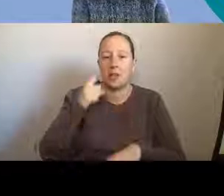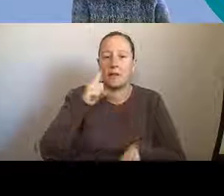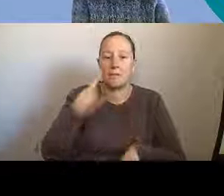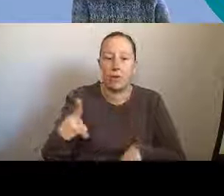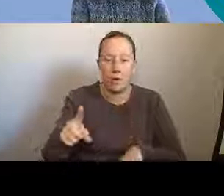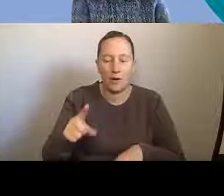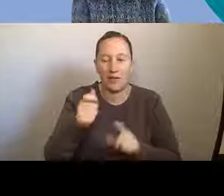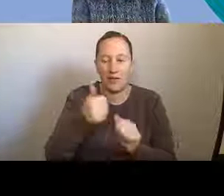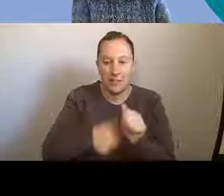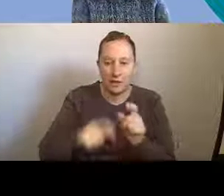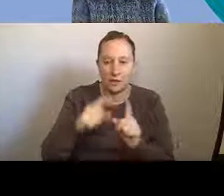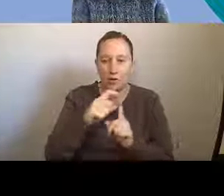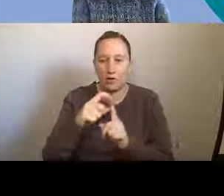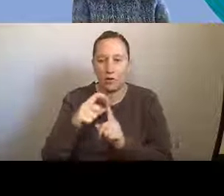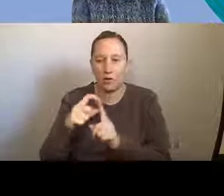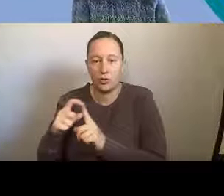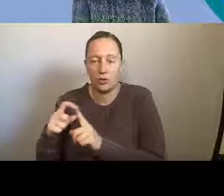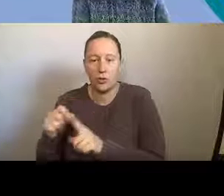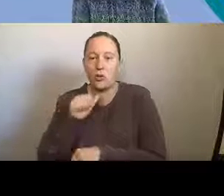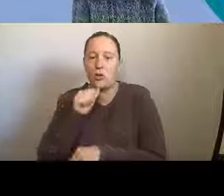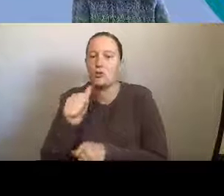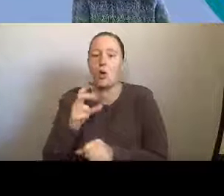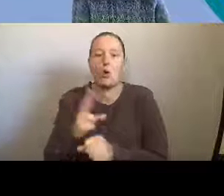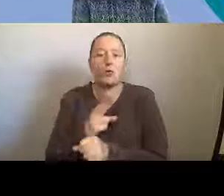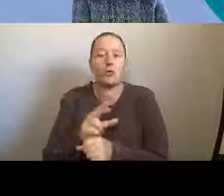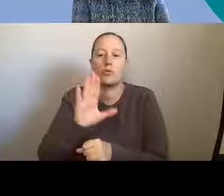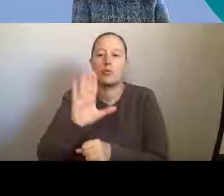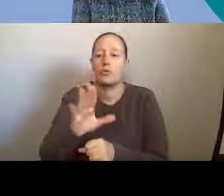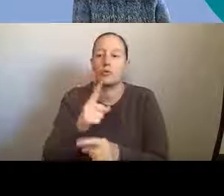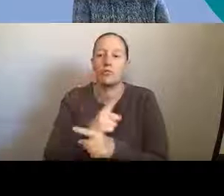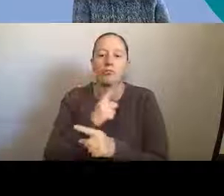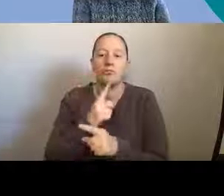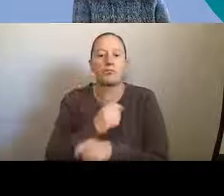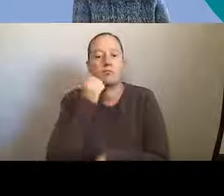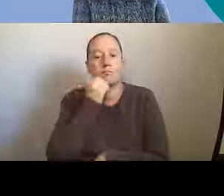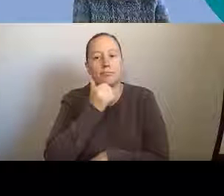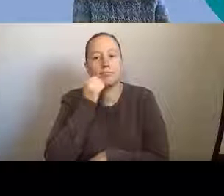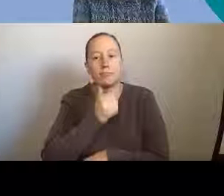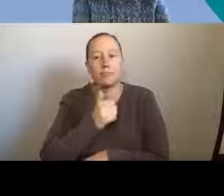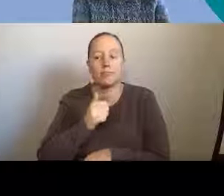and you must not use your, just a lay perspective, to interpret these terms.